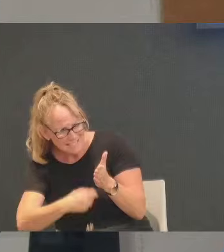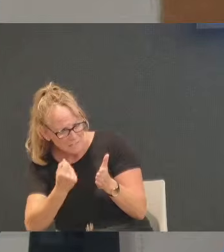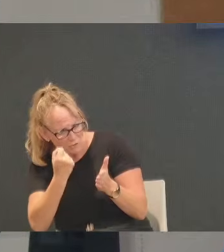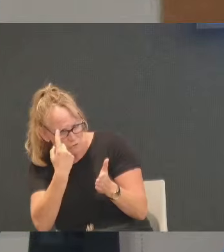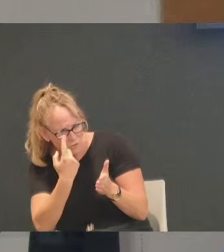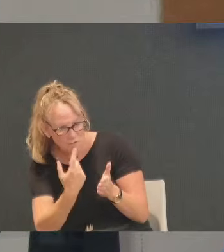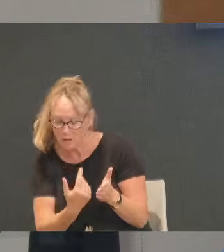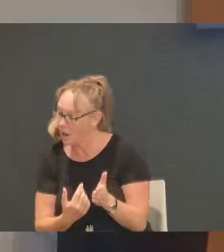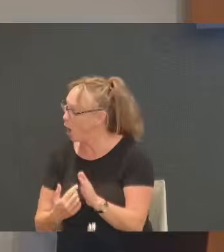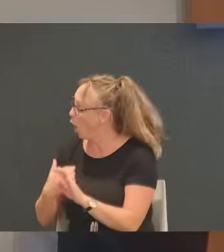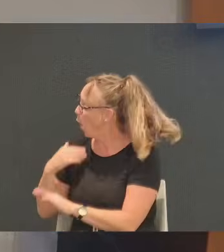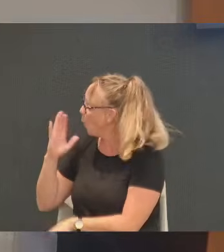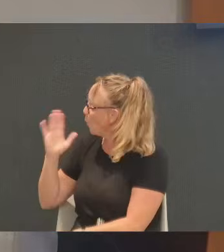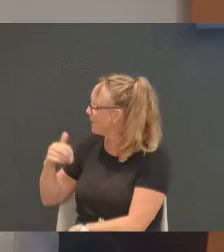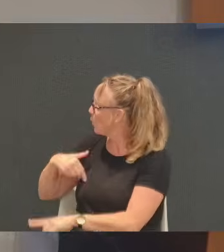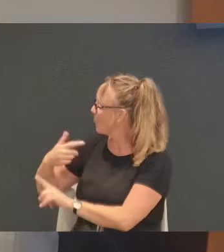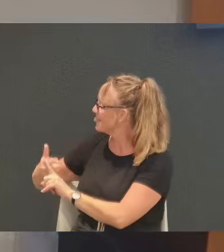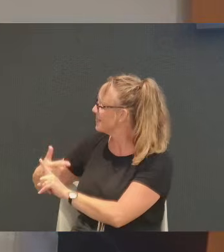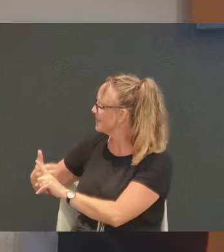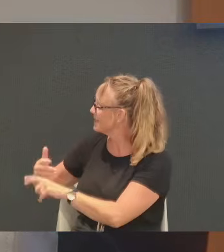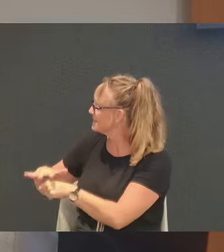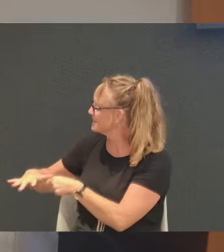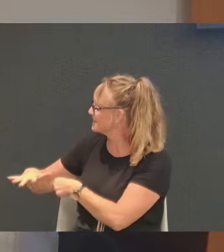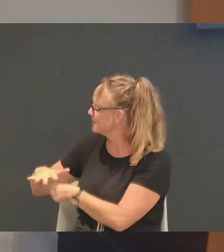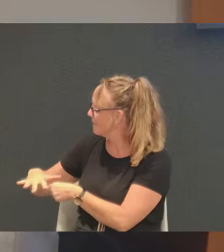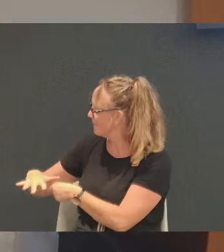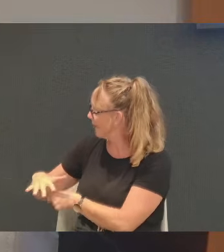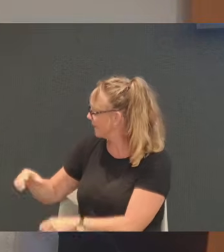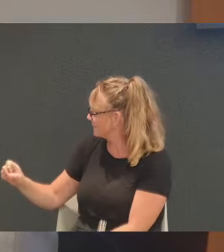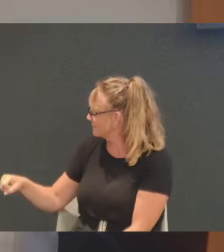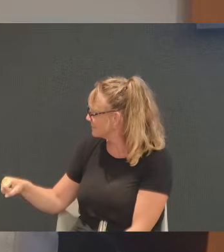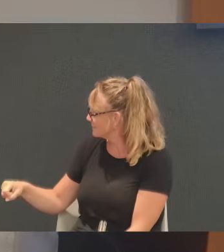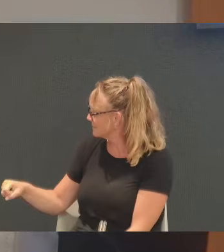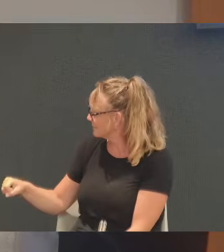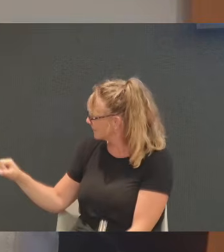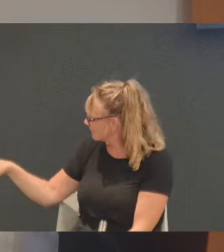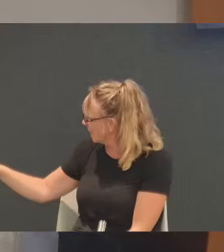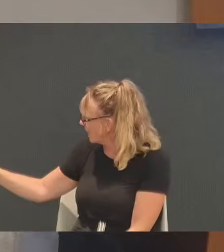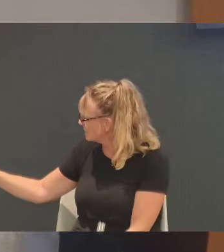we will lease the space, but then yes, that there will there will still be a a charge